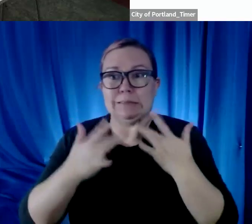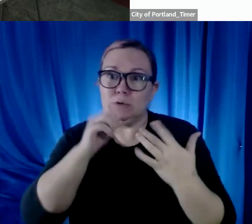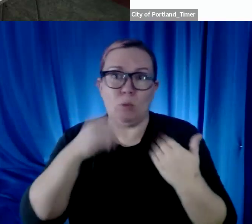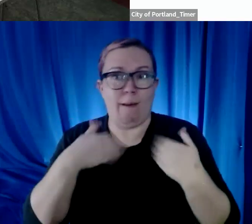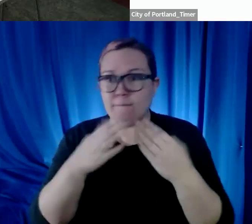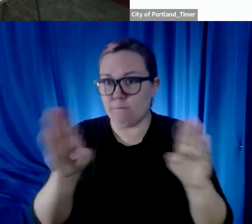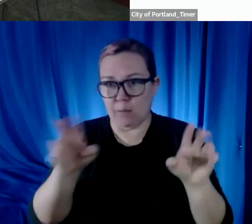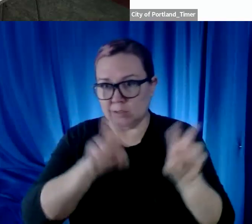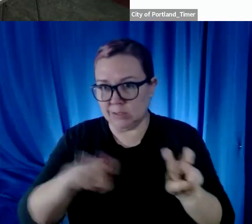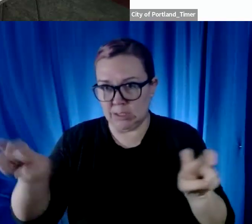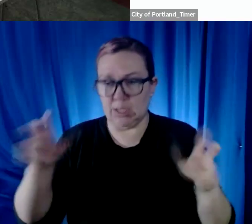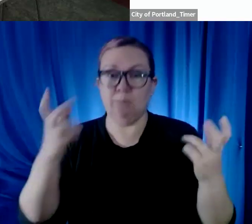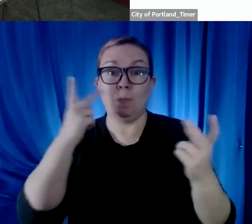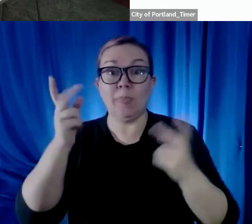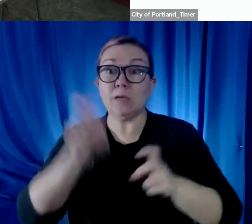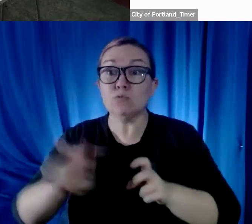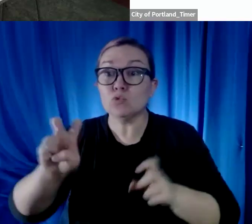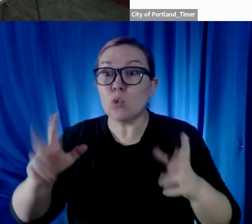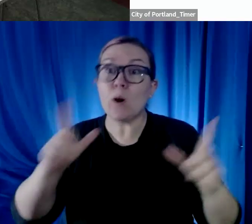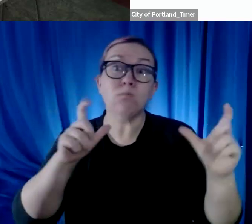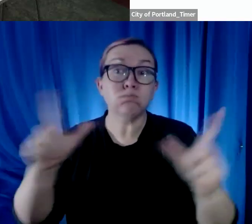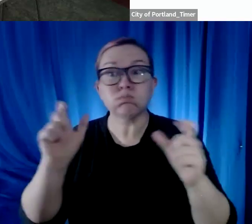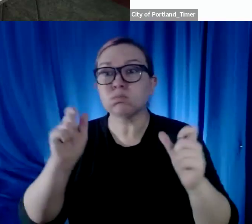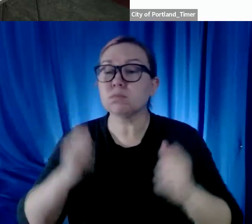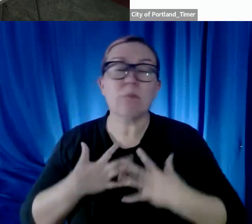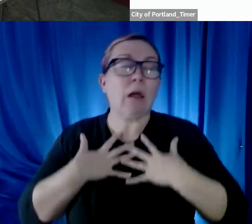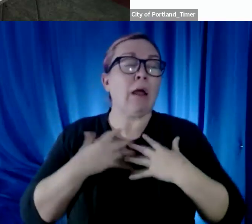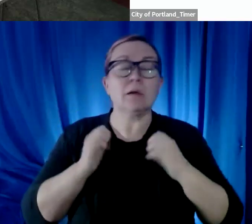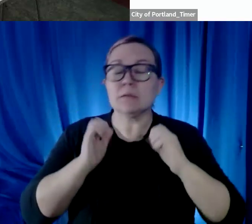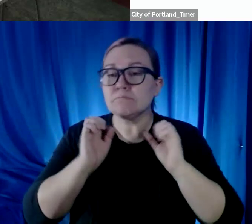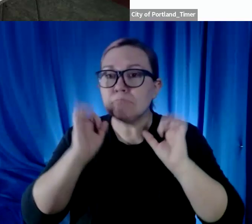I've seen tourists taking pictures, inspired and amazed by how we activate public space in Portland.